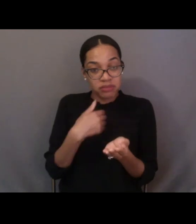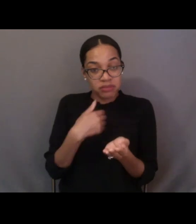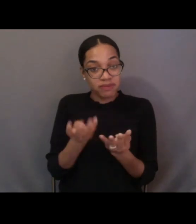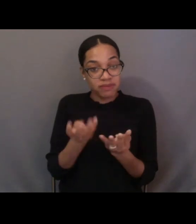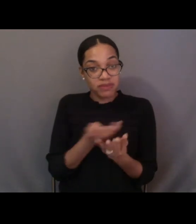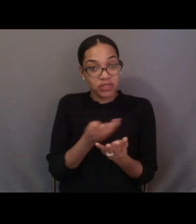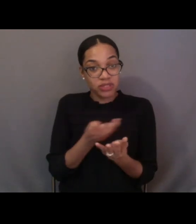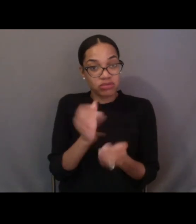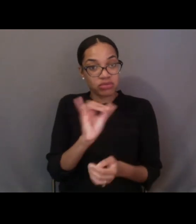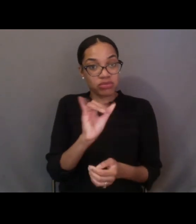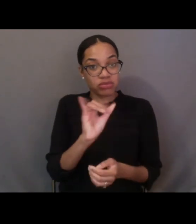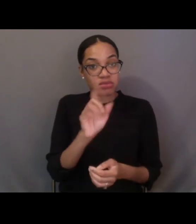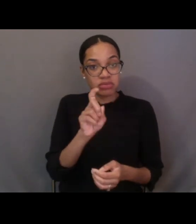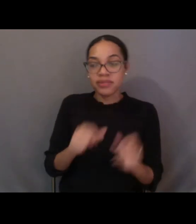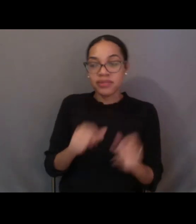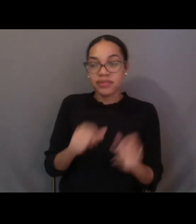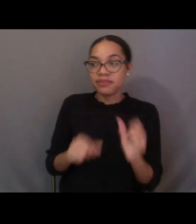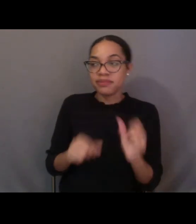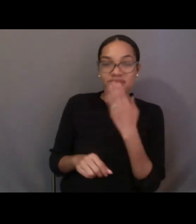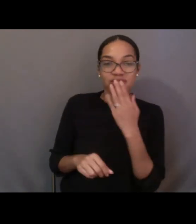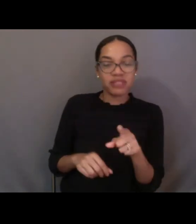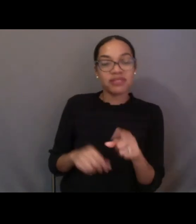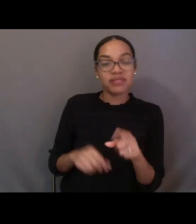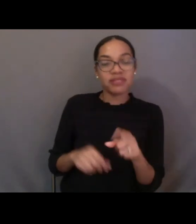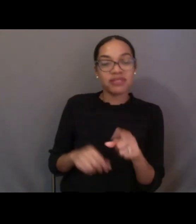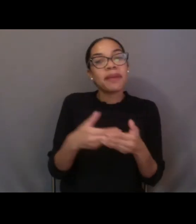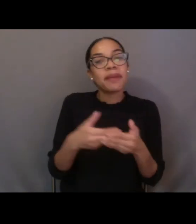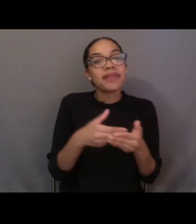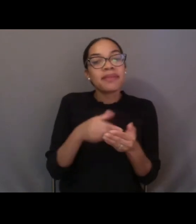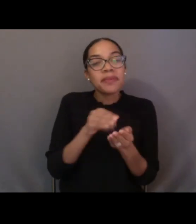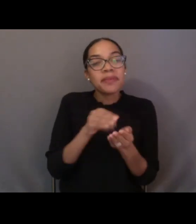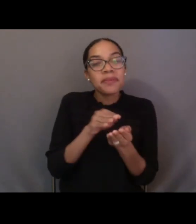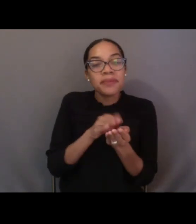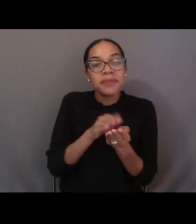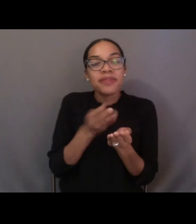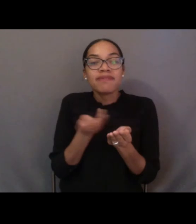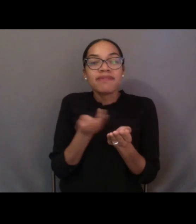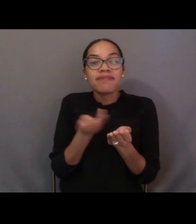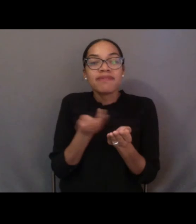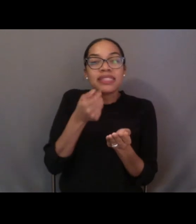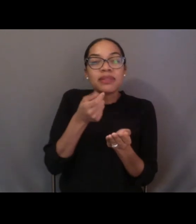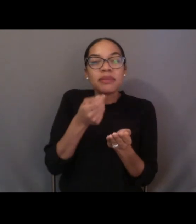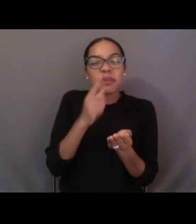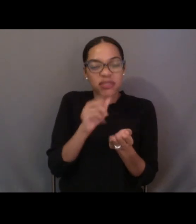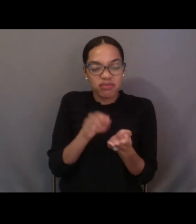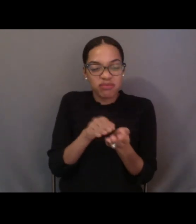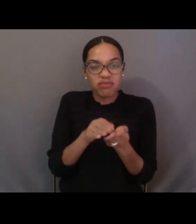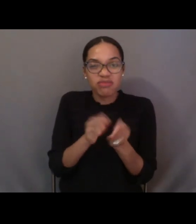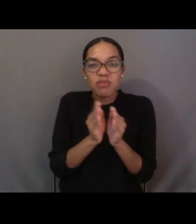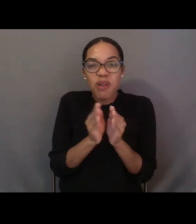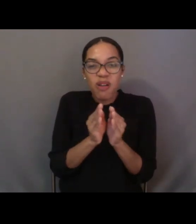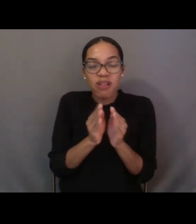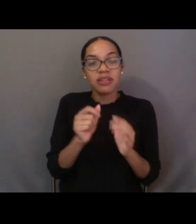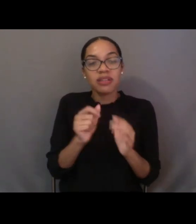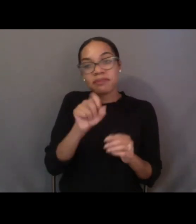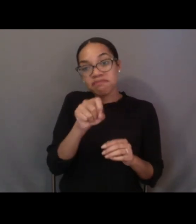They do. They, of course don't filter as much because they're smaller. But that's what all oysters eat, is those little algae bits in the water.